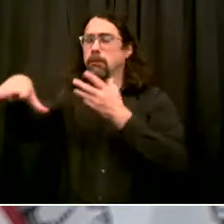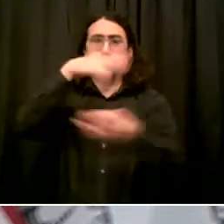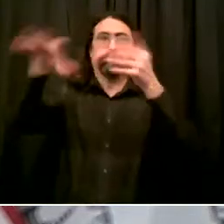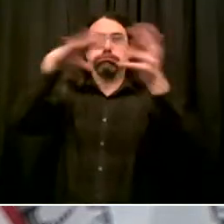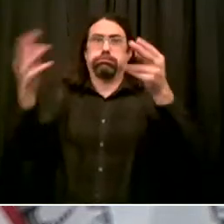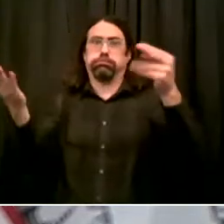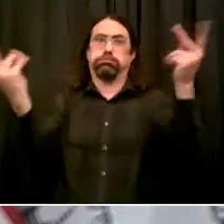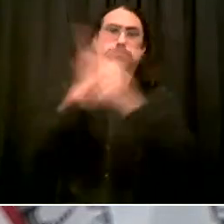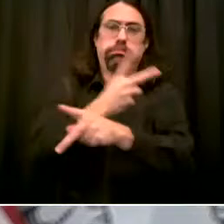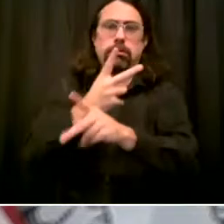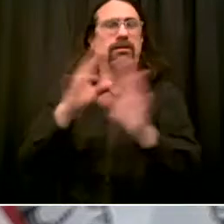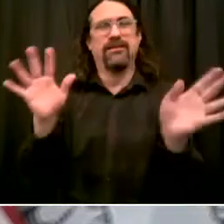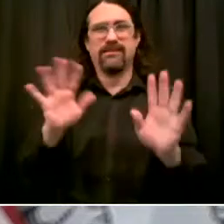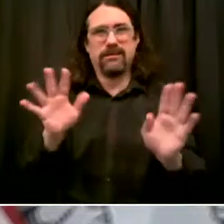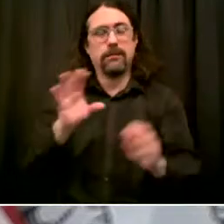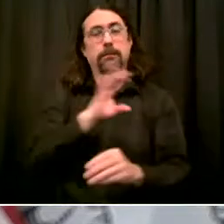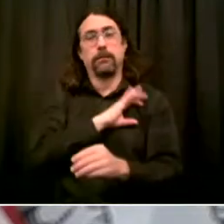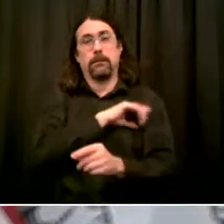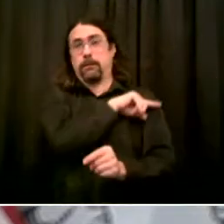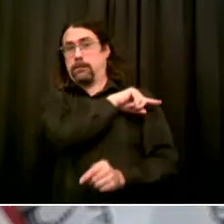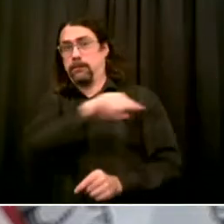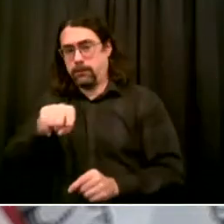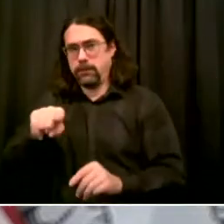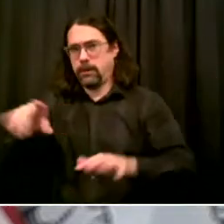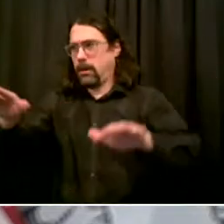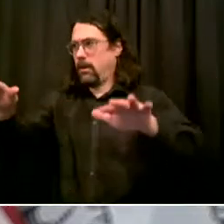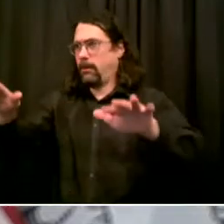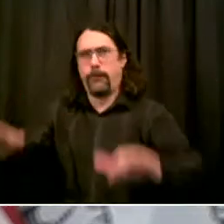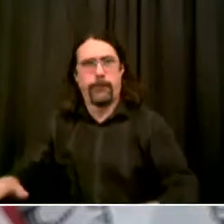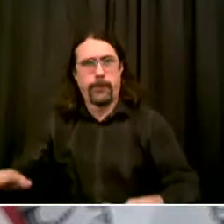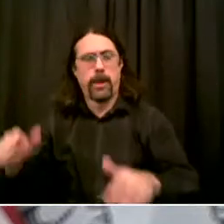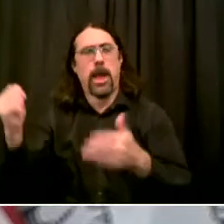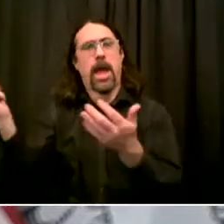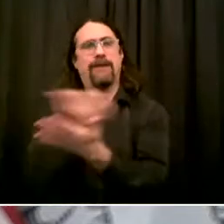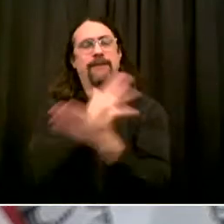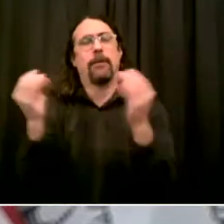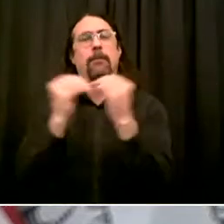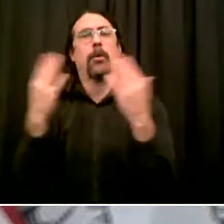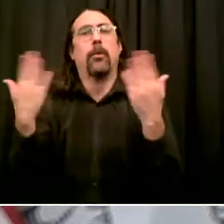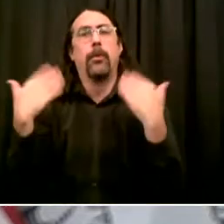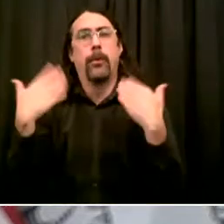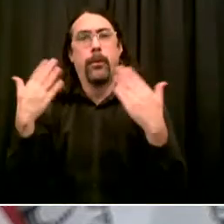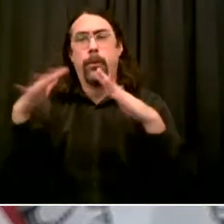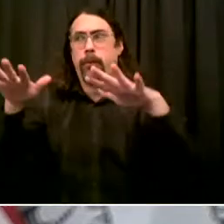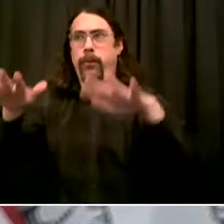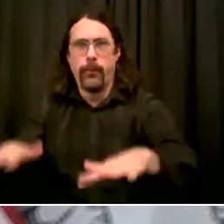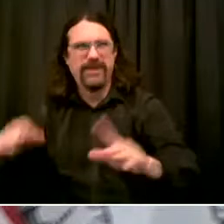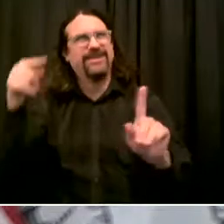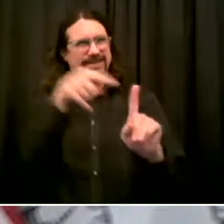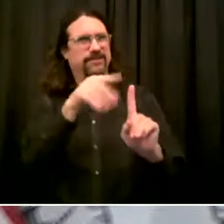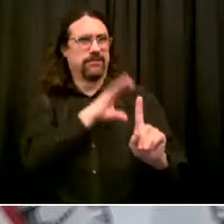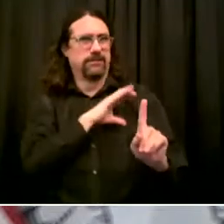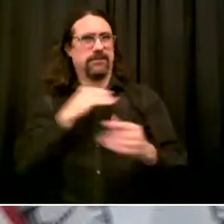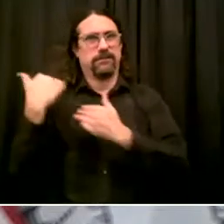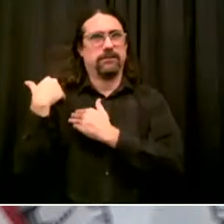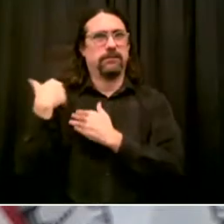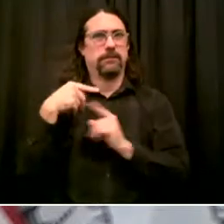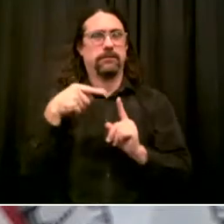THAT'S WHAT I EXPECT. I'M NOT FAMILIAR WITH ALL THE DETAILS